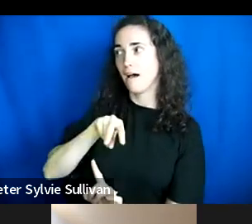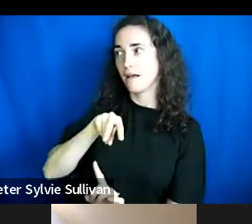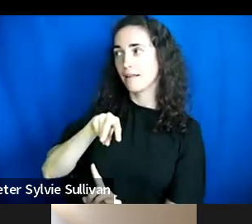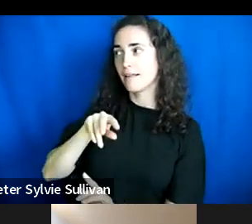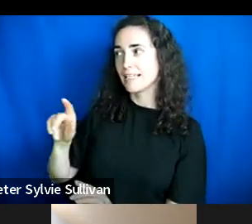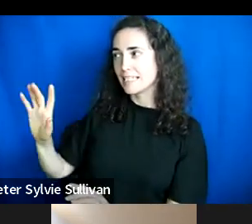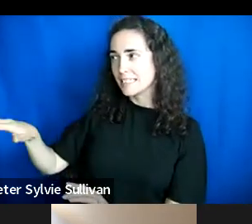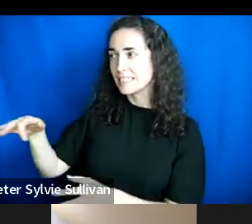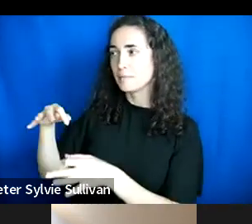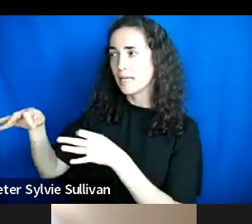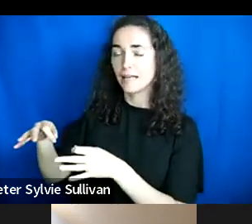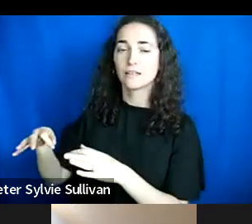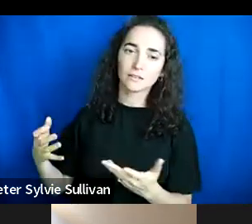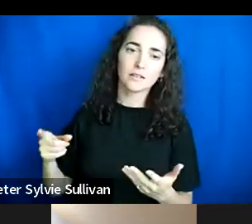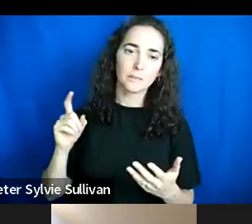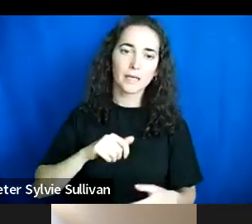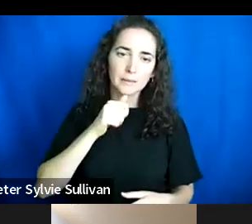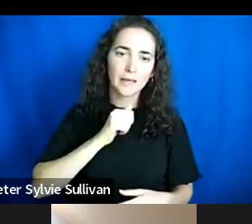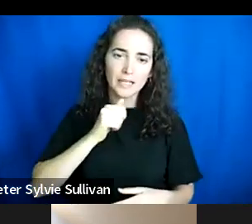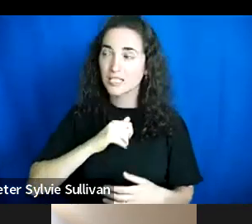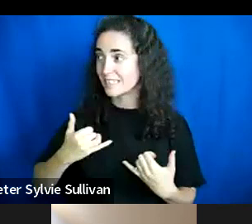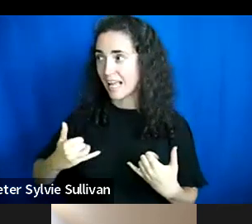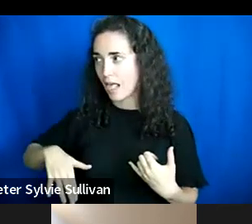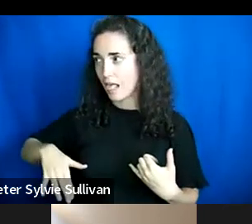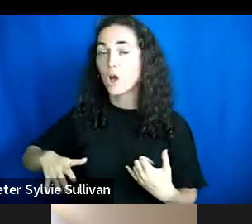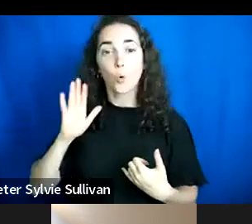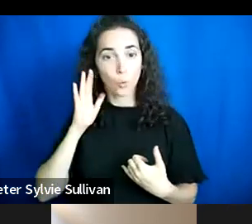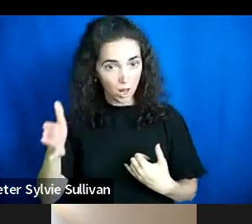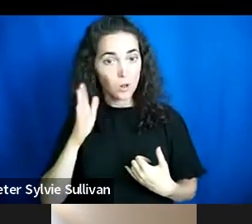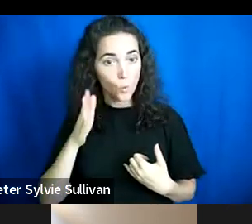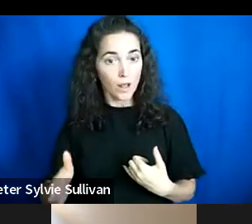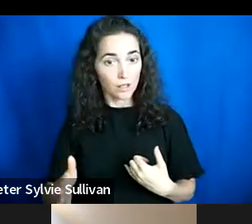You gotta have that patience and it's gonna take some time he'll He'll be able to do those things.